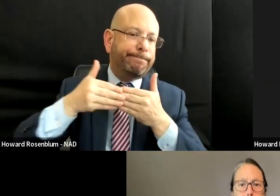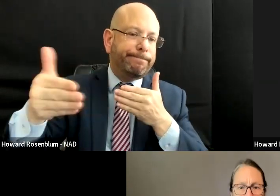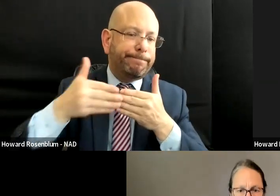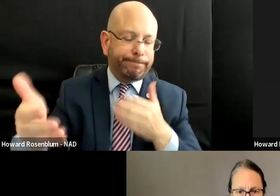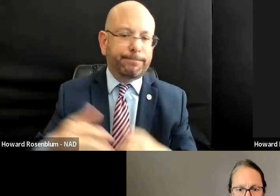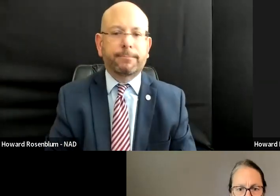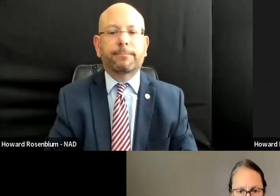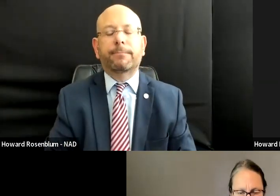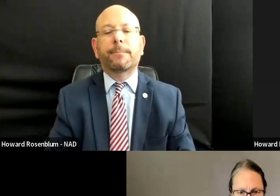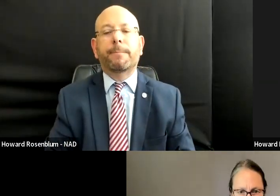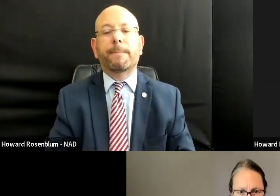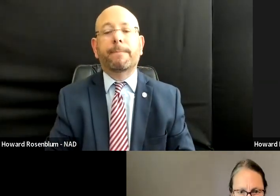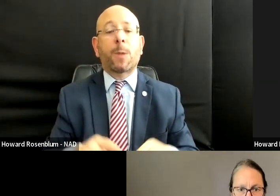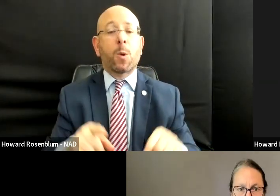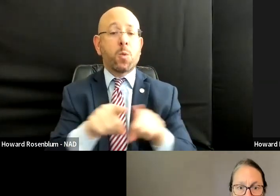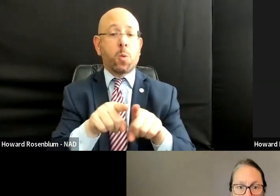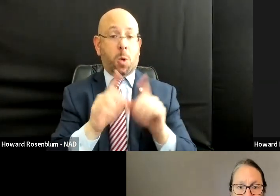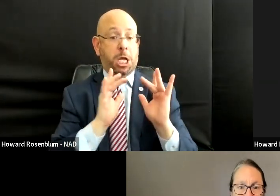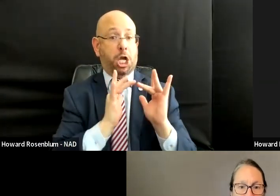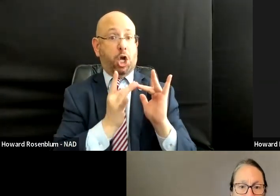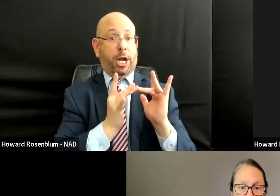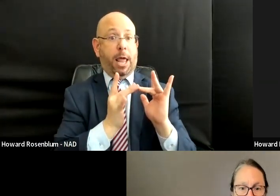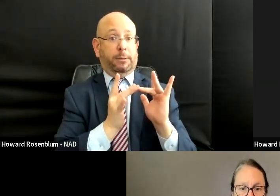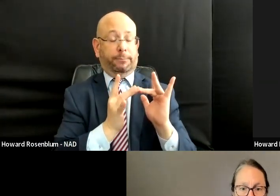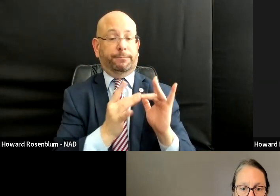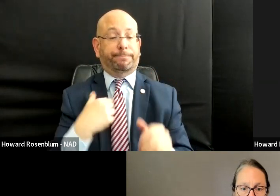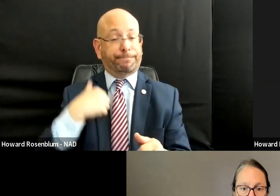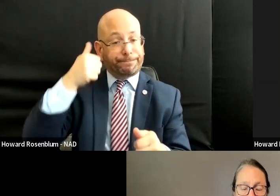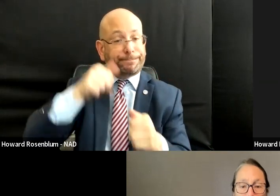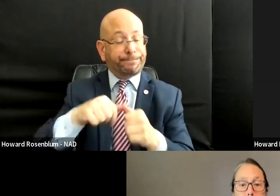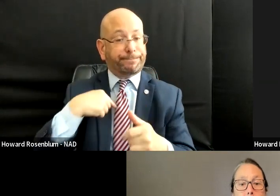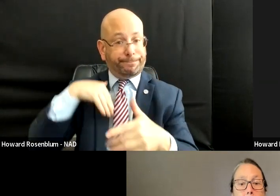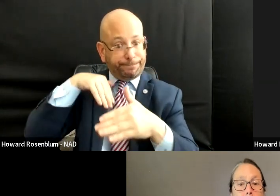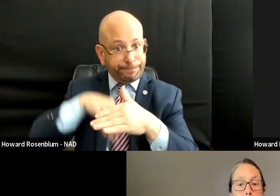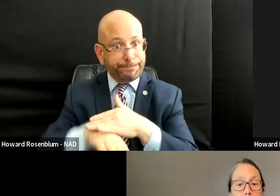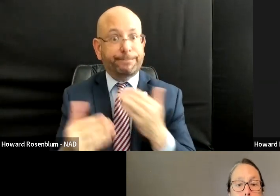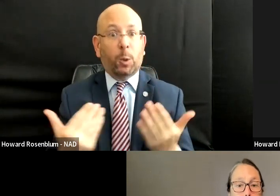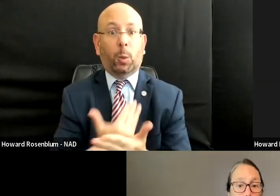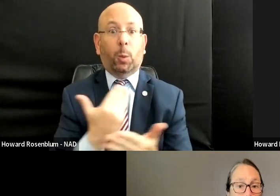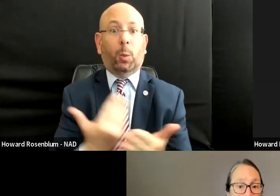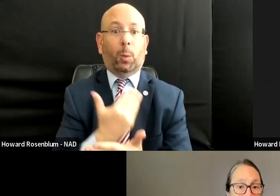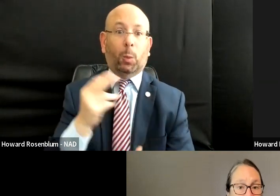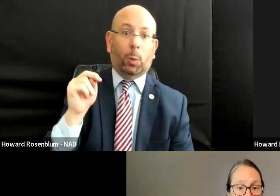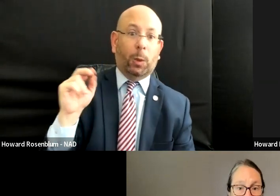college sports. We want to see baseball, football, basketball, you name it, soccer. They